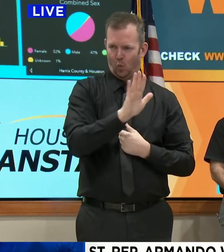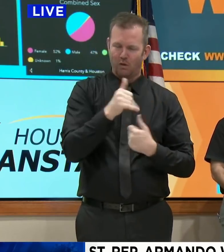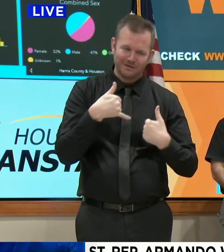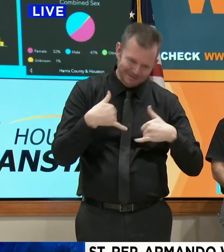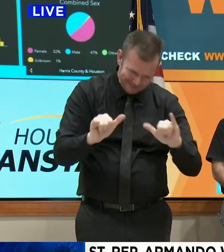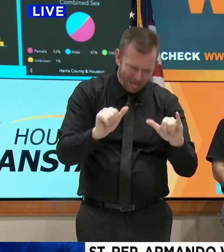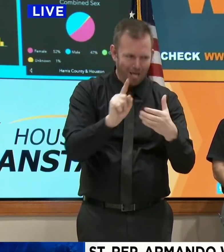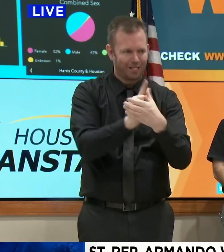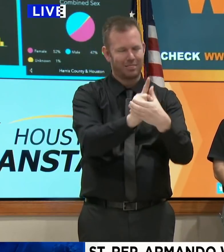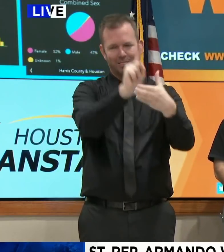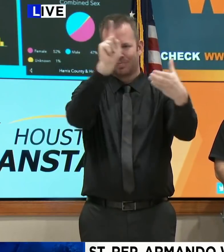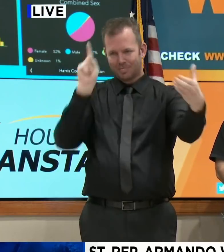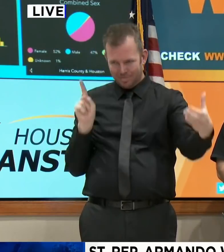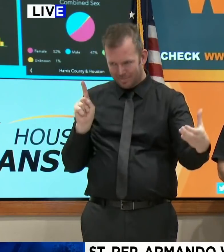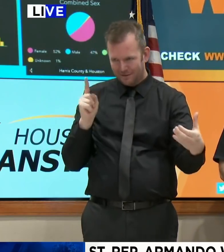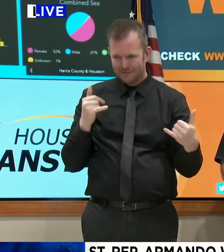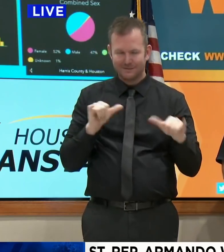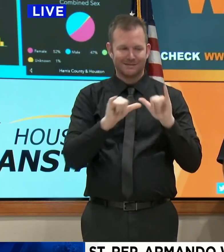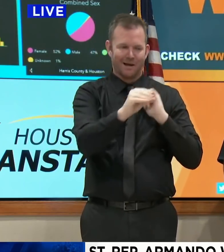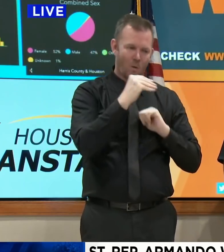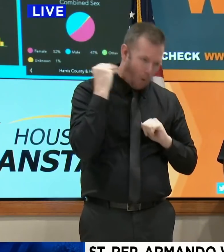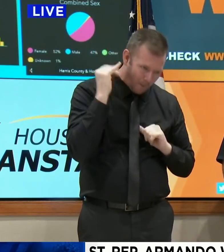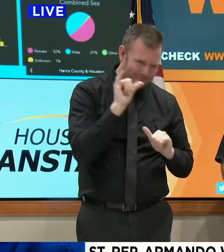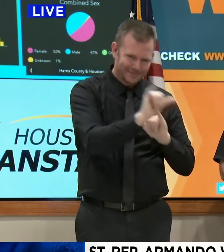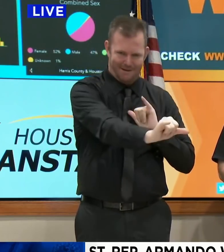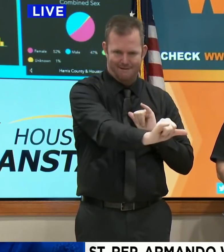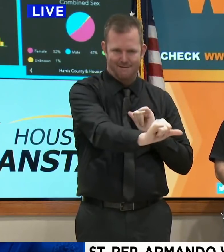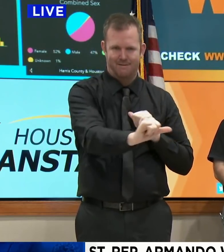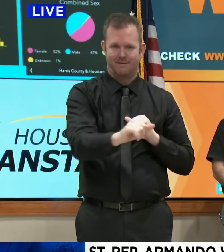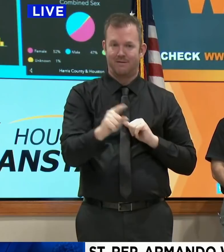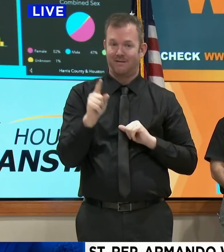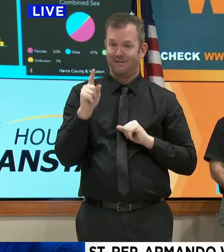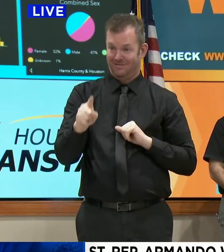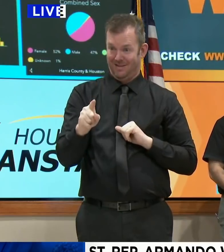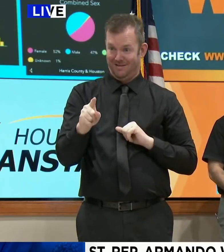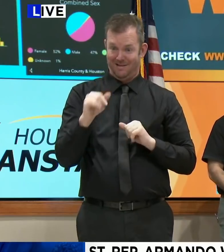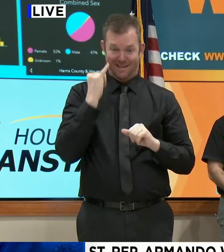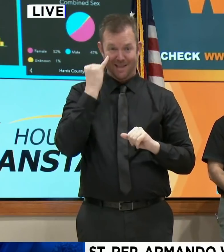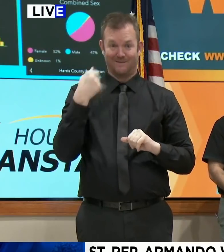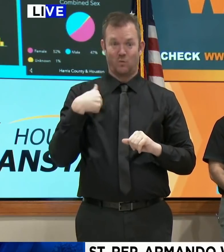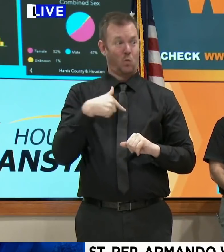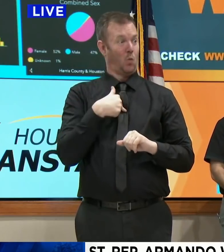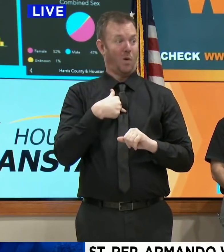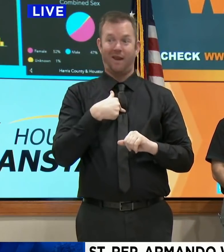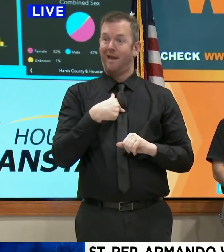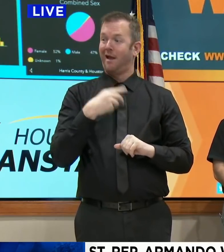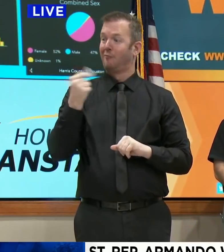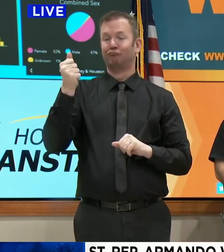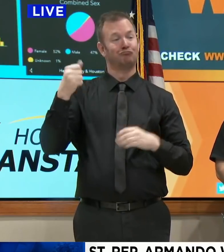your work is we stayed away from one another so that those from one another so that those those those the contagion doesn’t happen